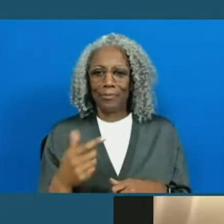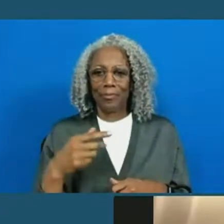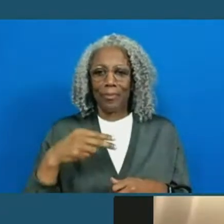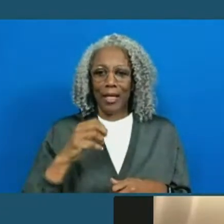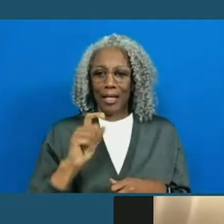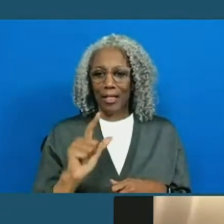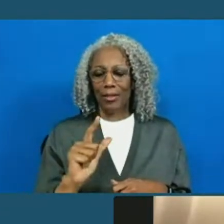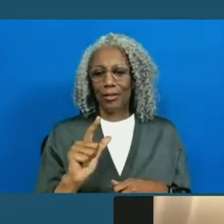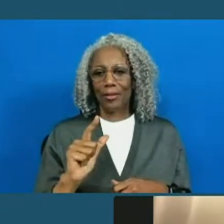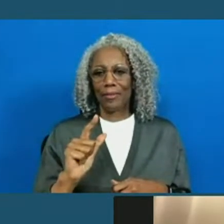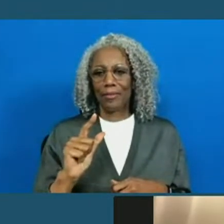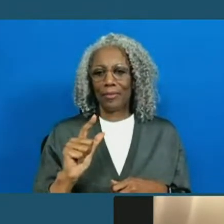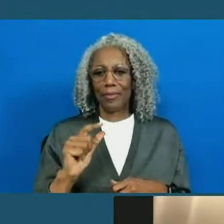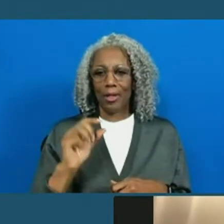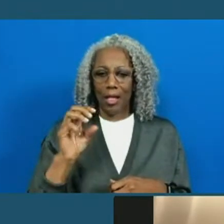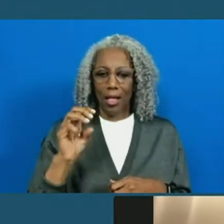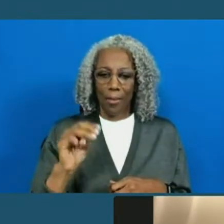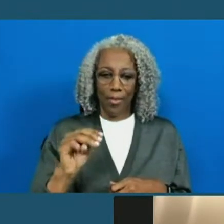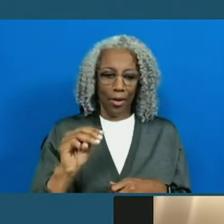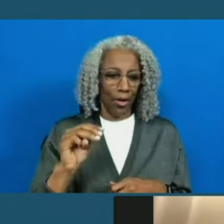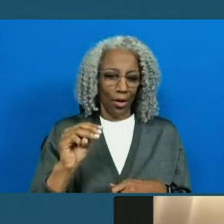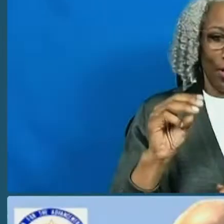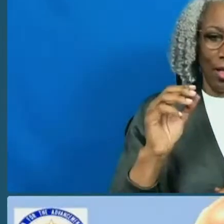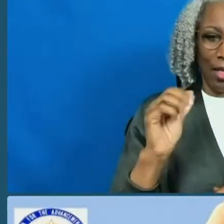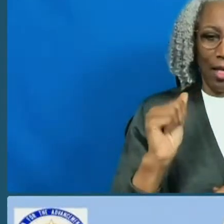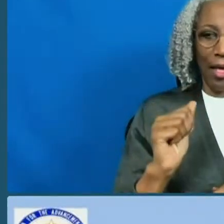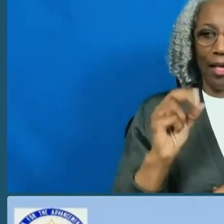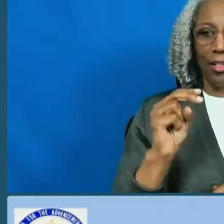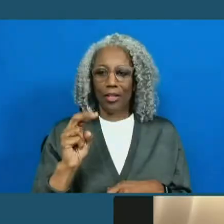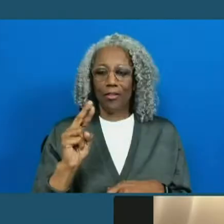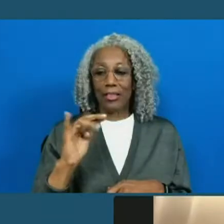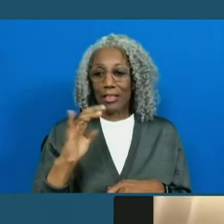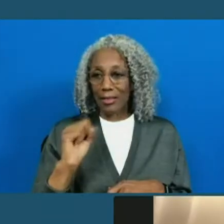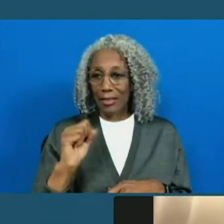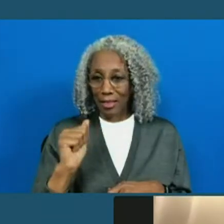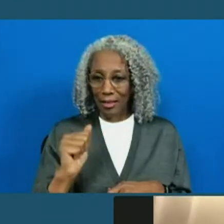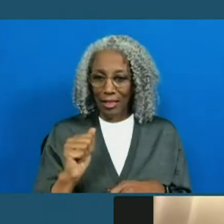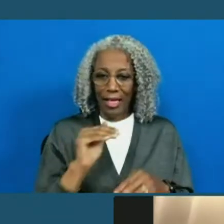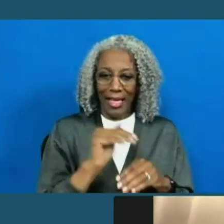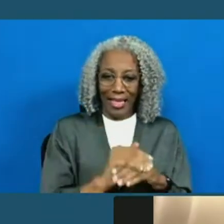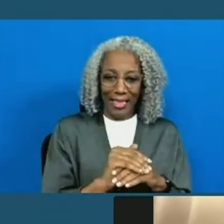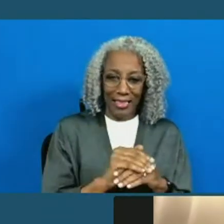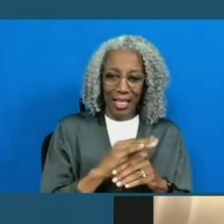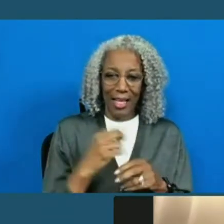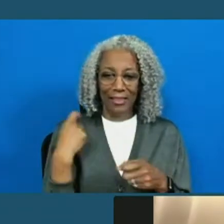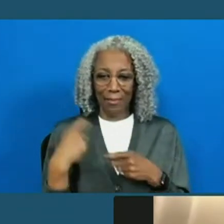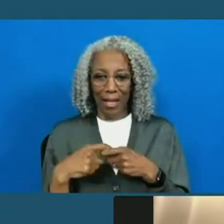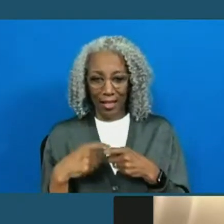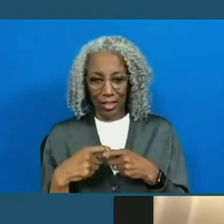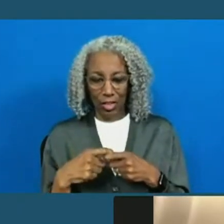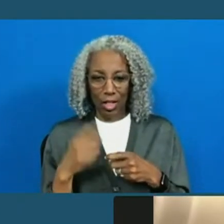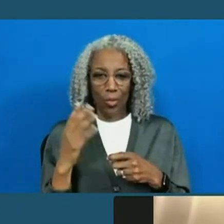So with that, I'm gonna pass it to the next Panelist. Marissa